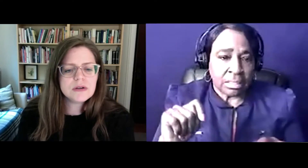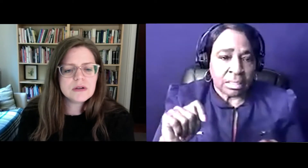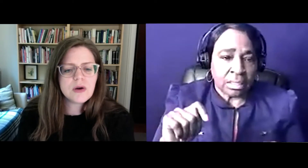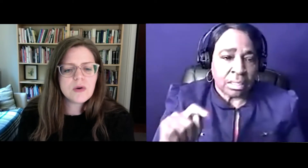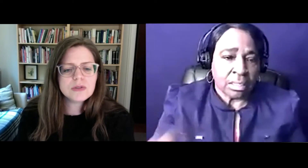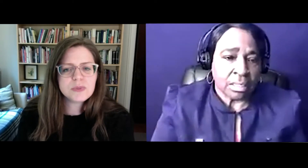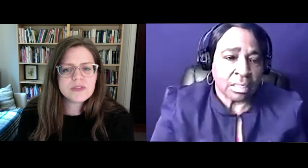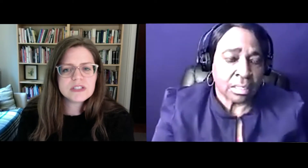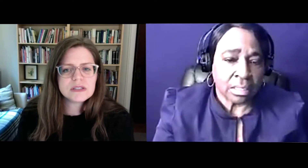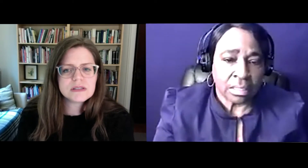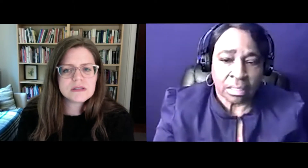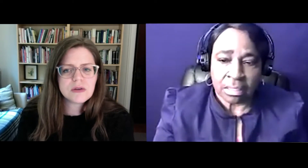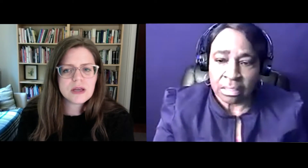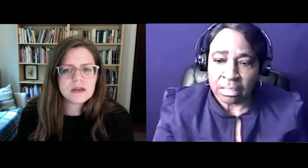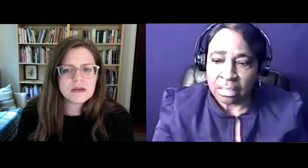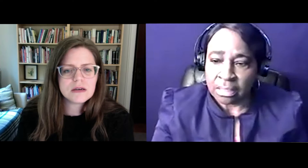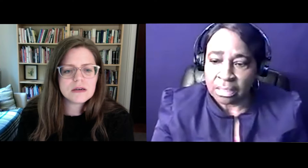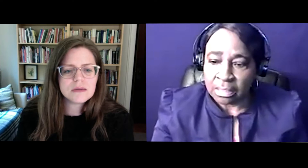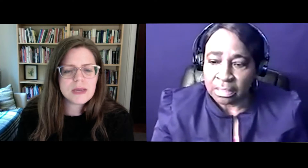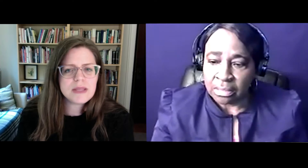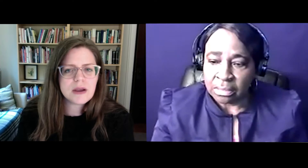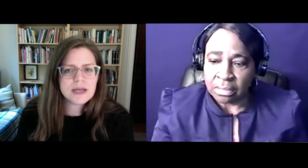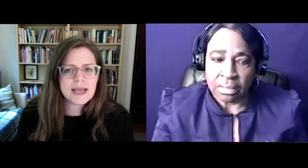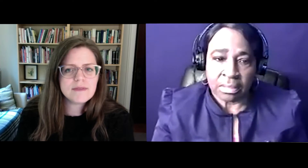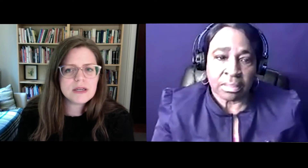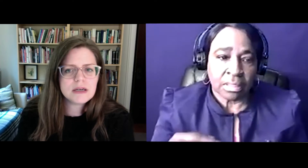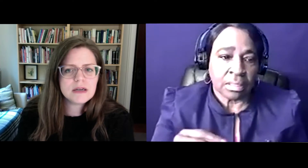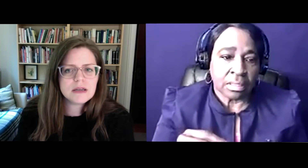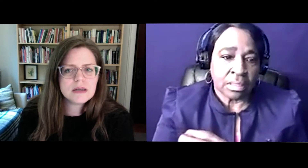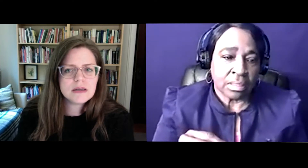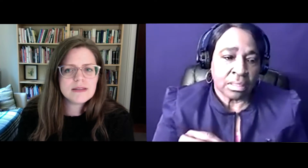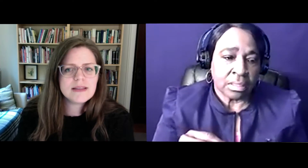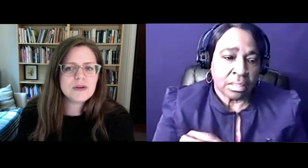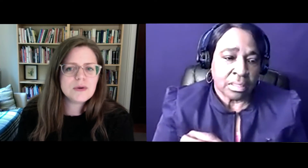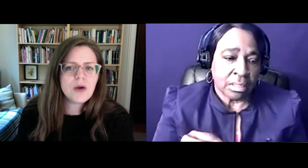co-host privileges, so that--maybe they already have it. They do, okay.